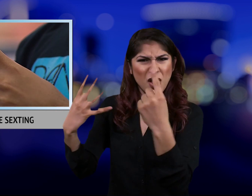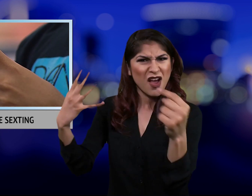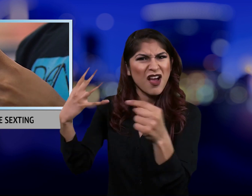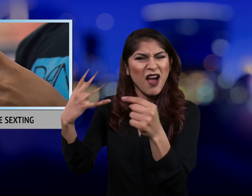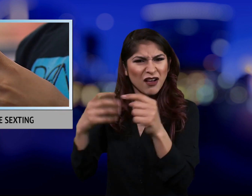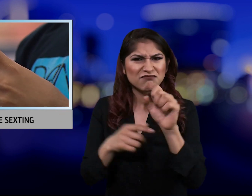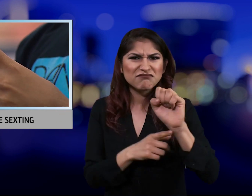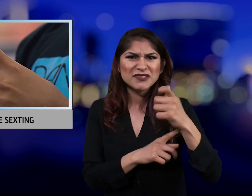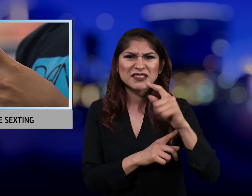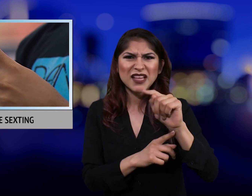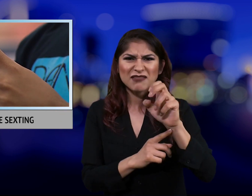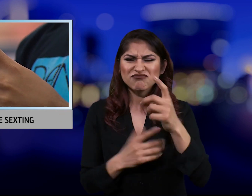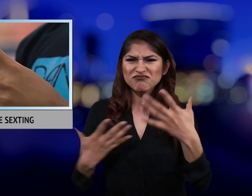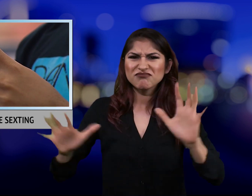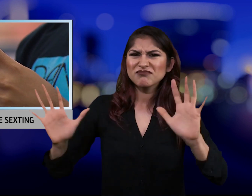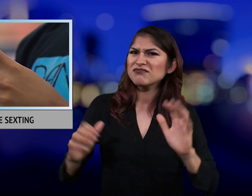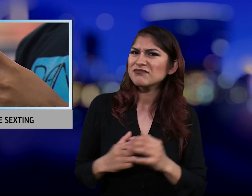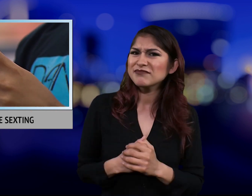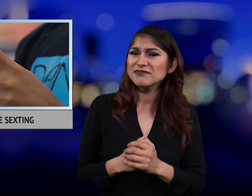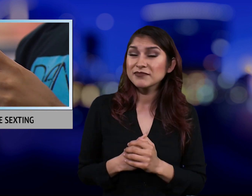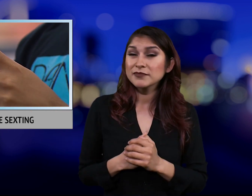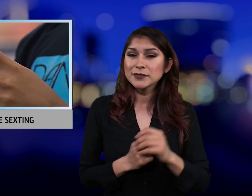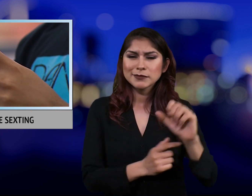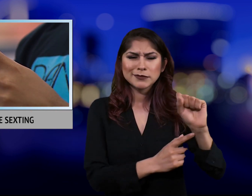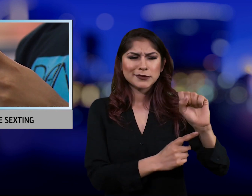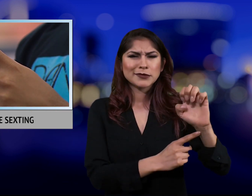been sexted.